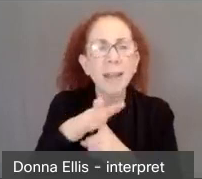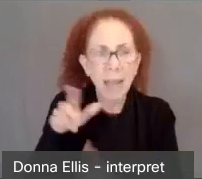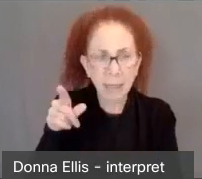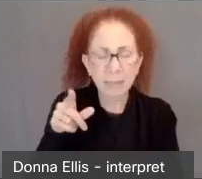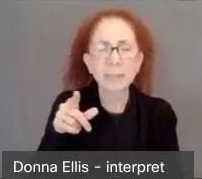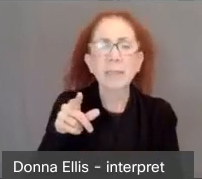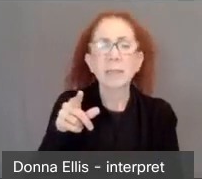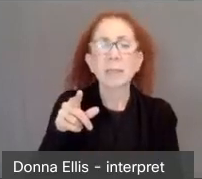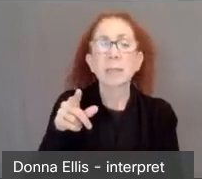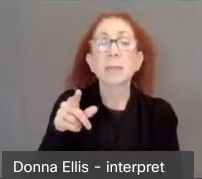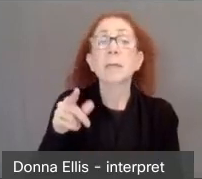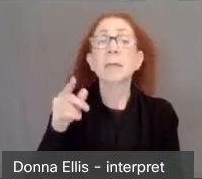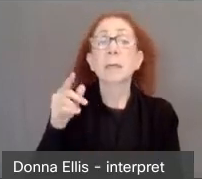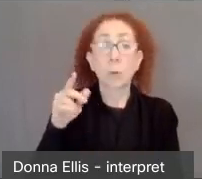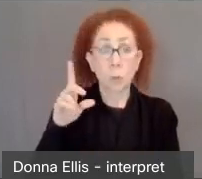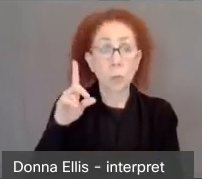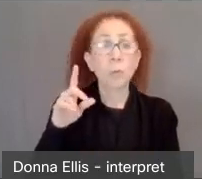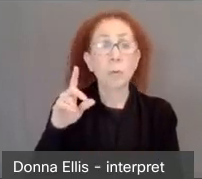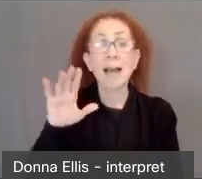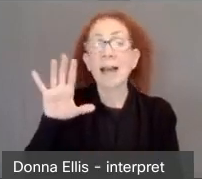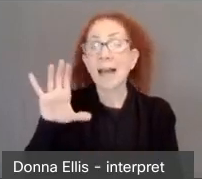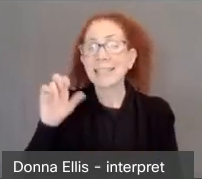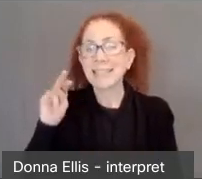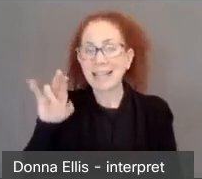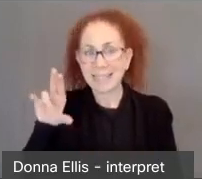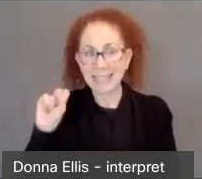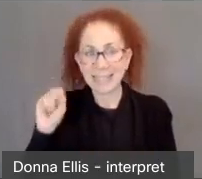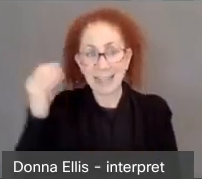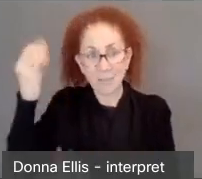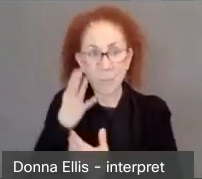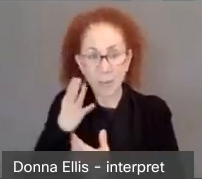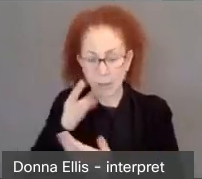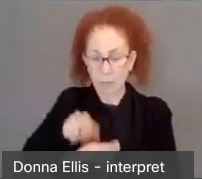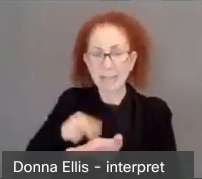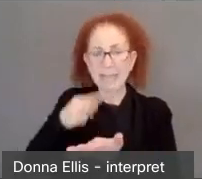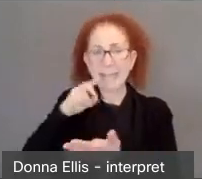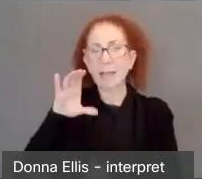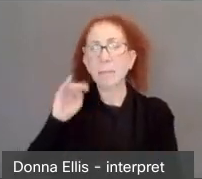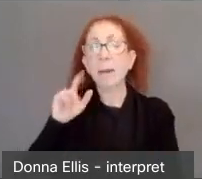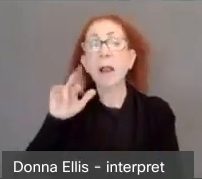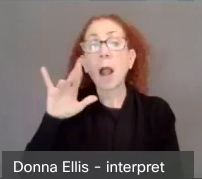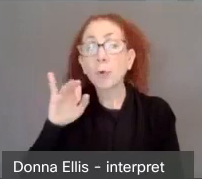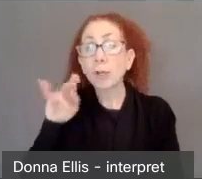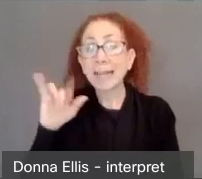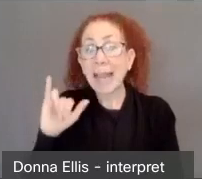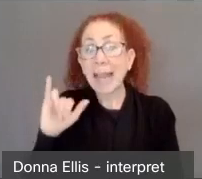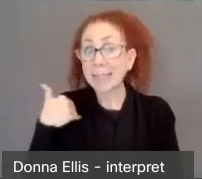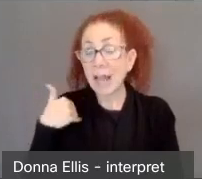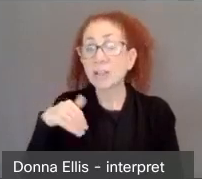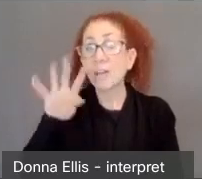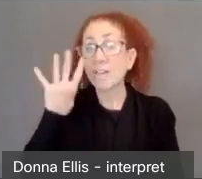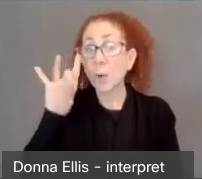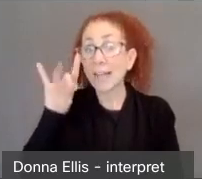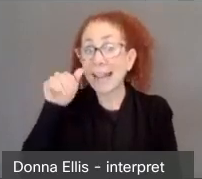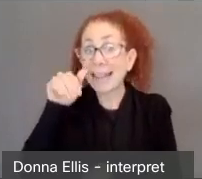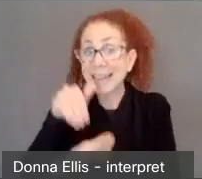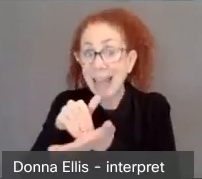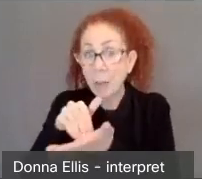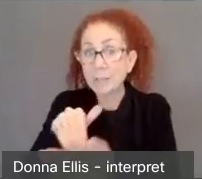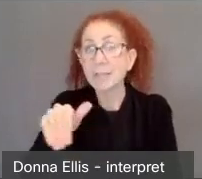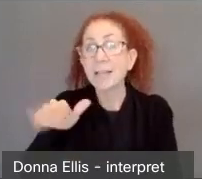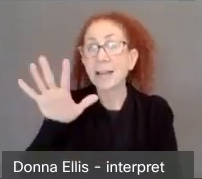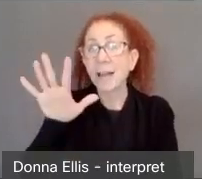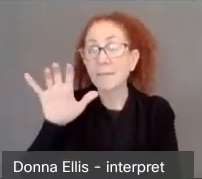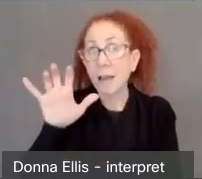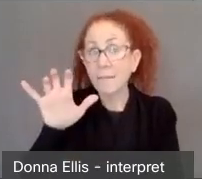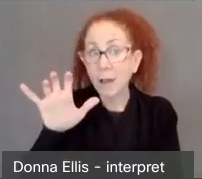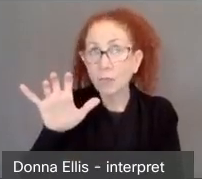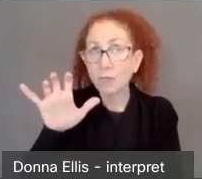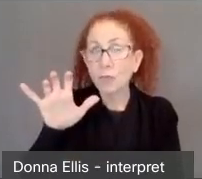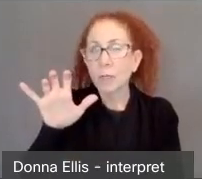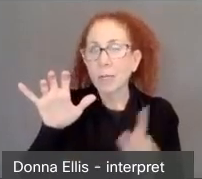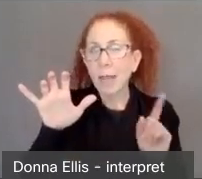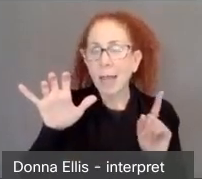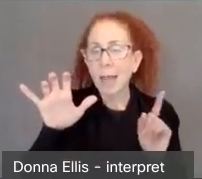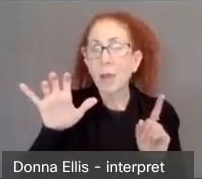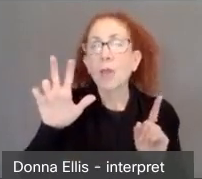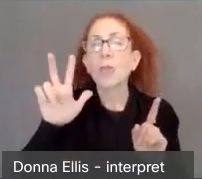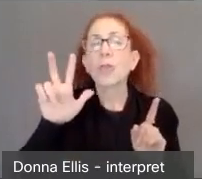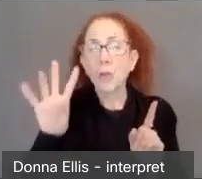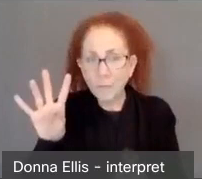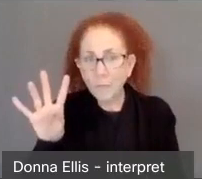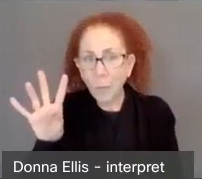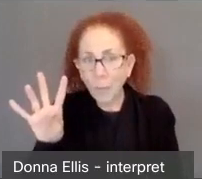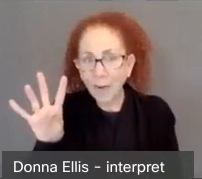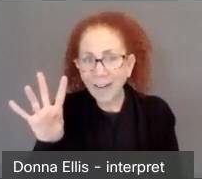did get information from the Census that Montgomery County has 48,534